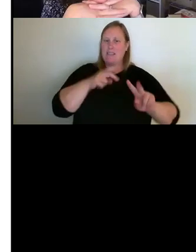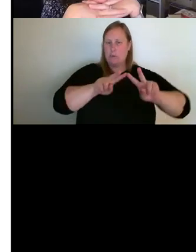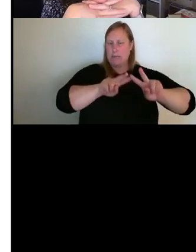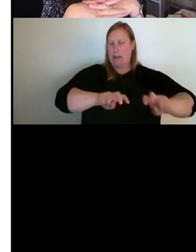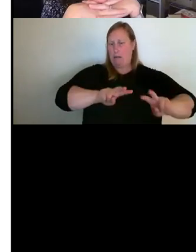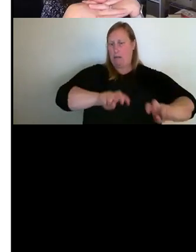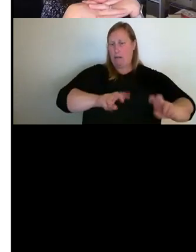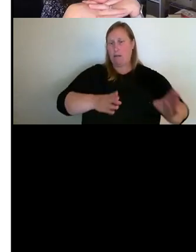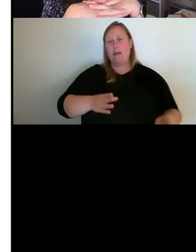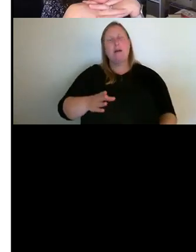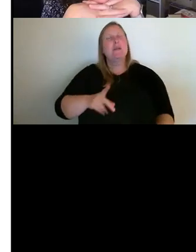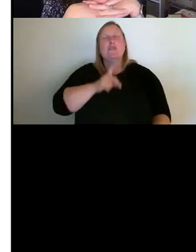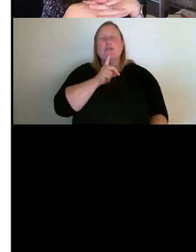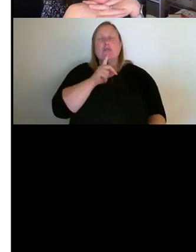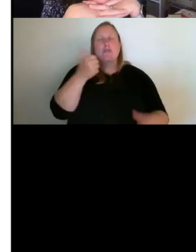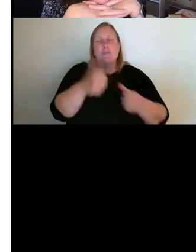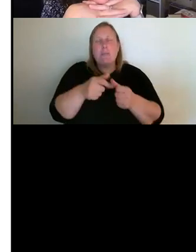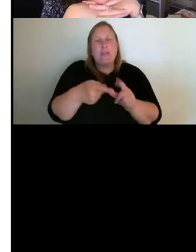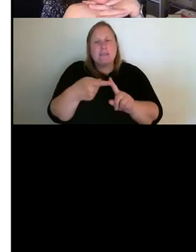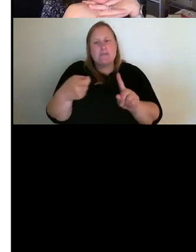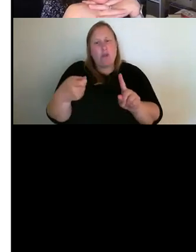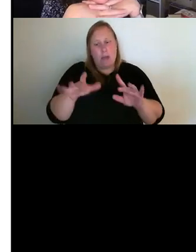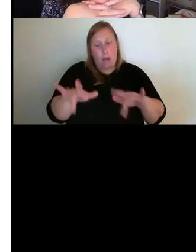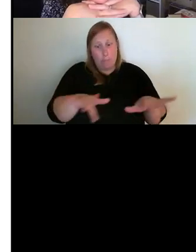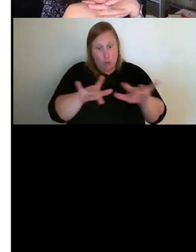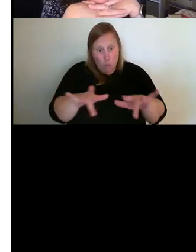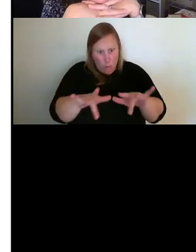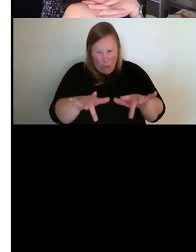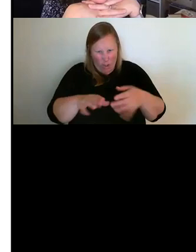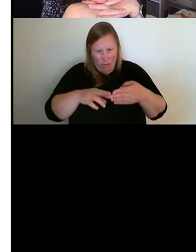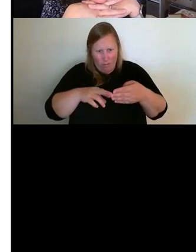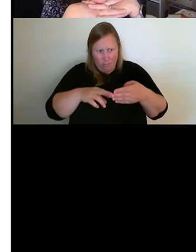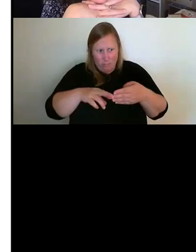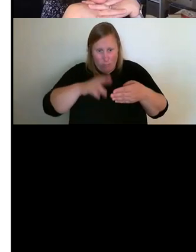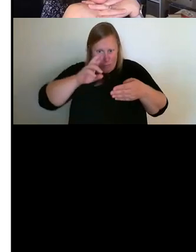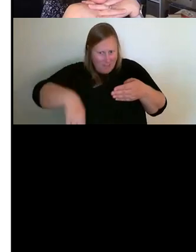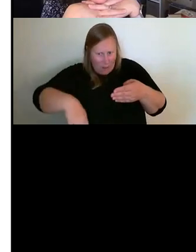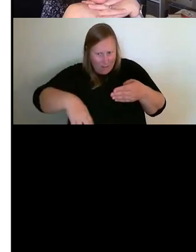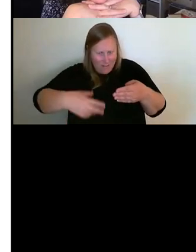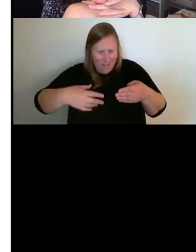Remember, this is artificial intelligence so it's reflecting back what it's programmed to do so